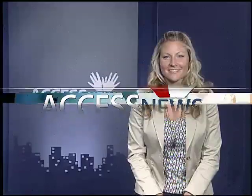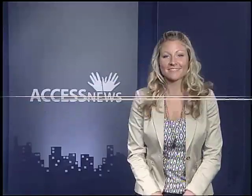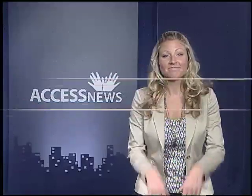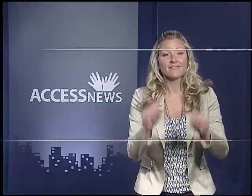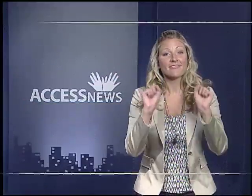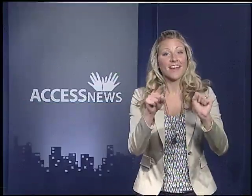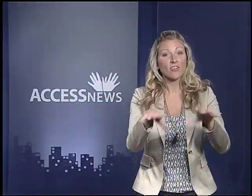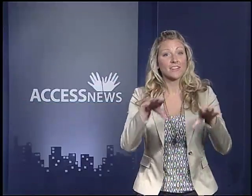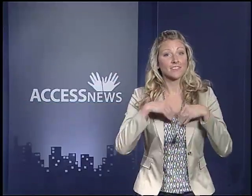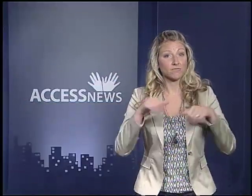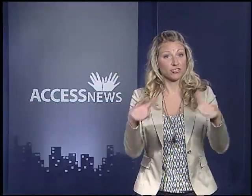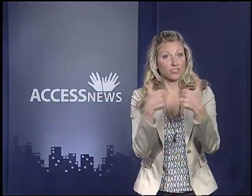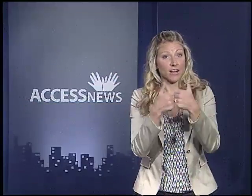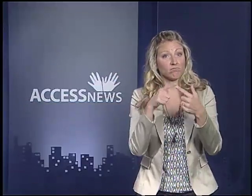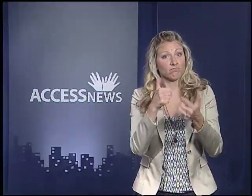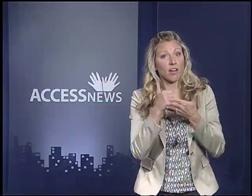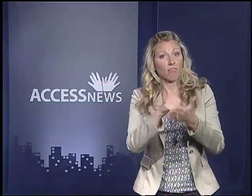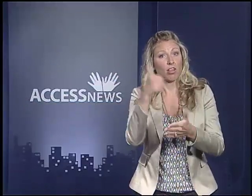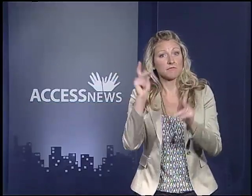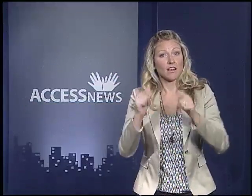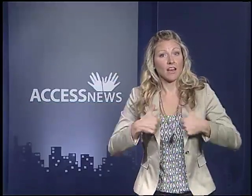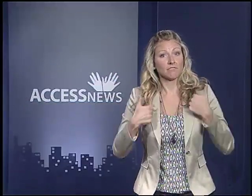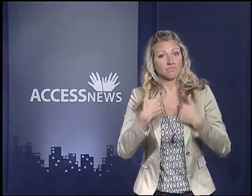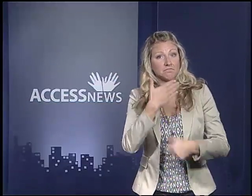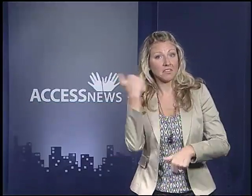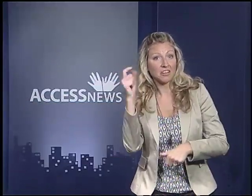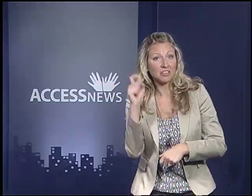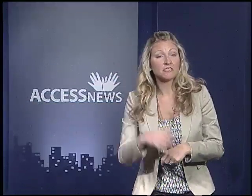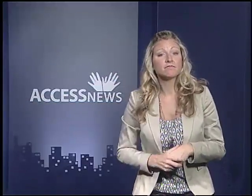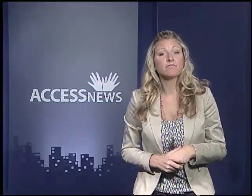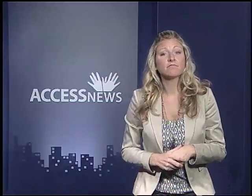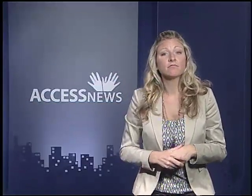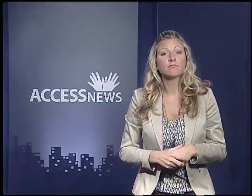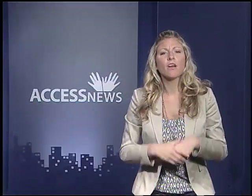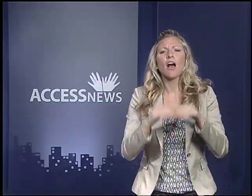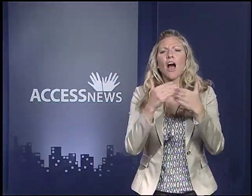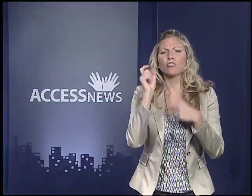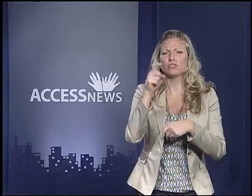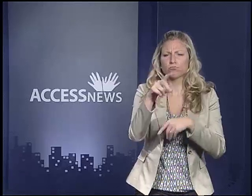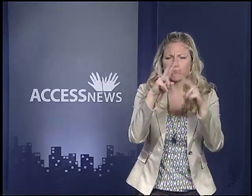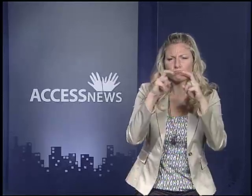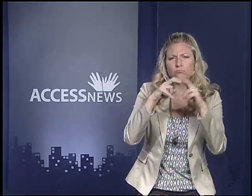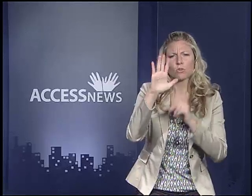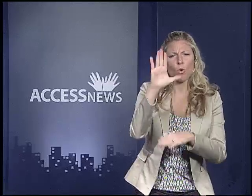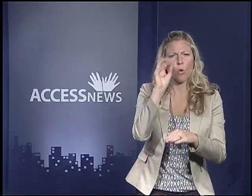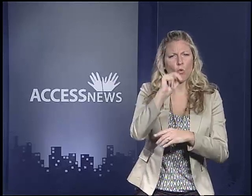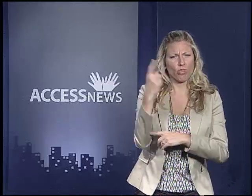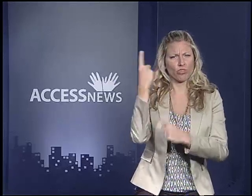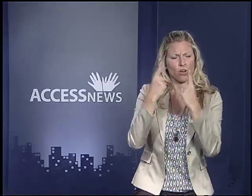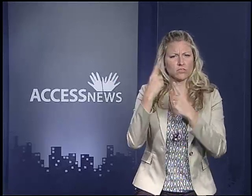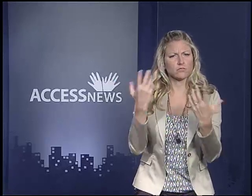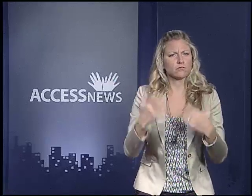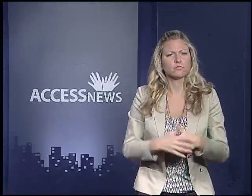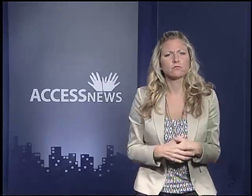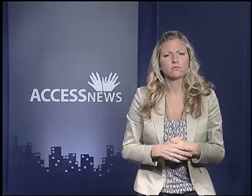Can you accept the challenge to help make the lives of others better? How should you research your own thoughts?